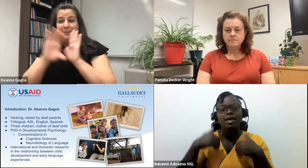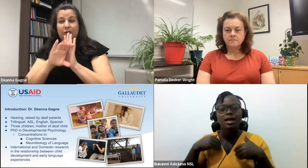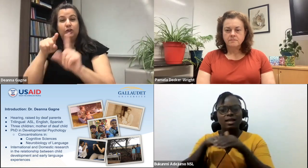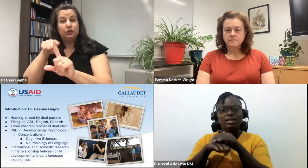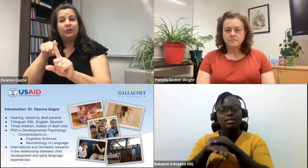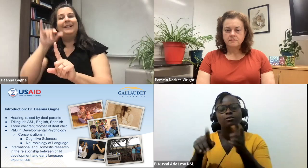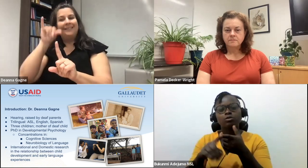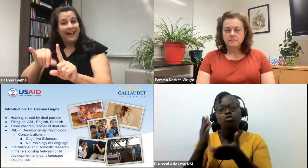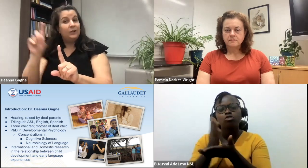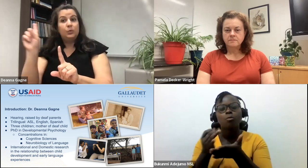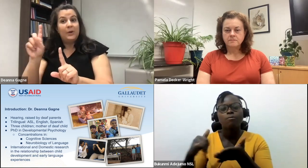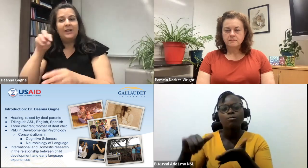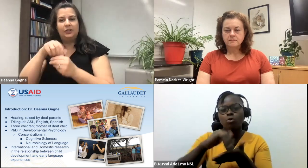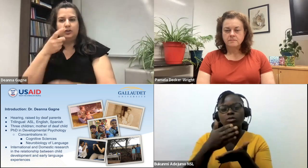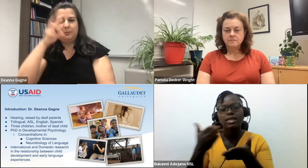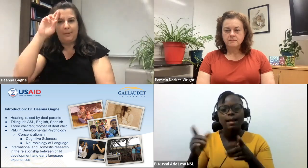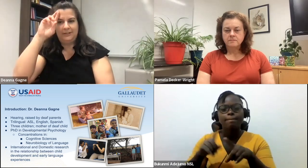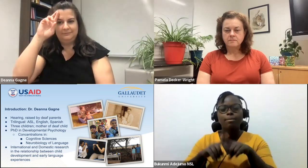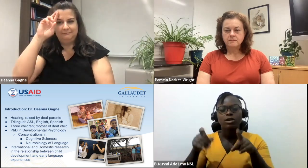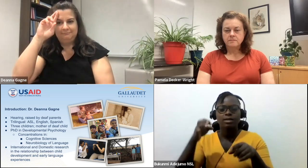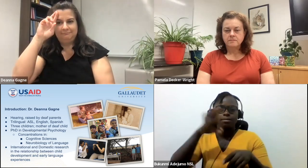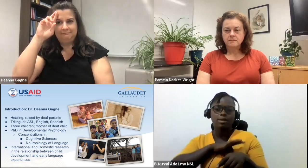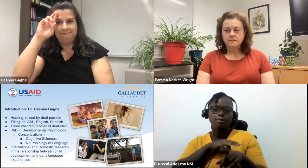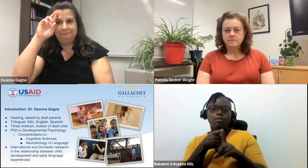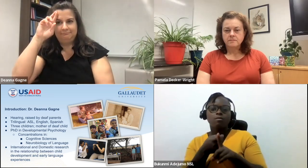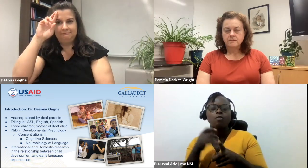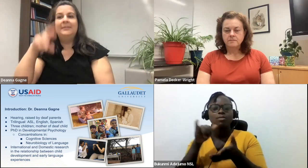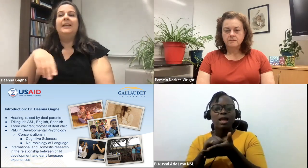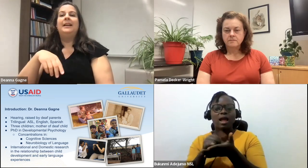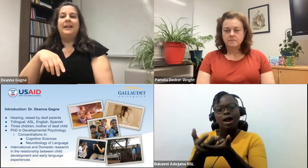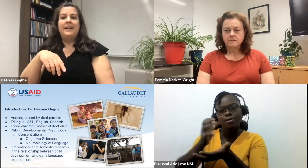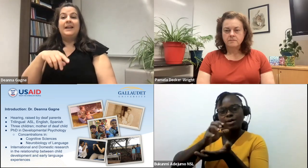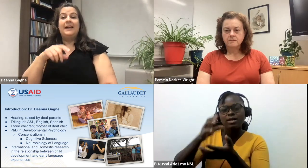And then the black and white photo you see there that is actually in the Dominican Republic.